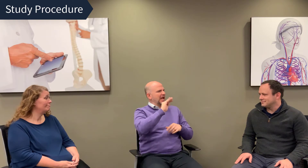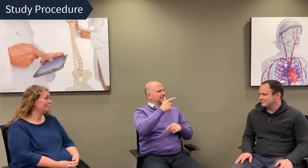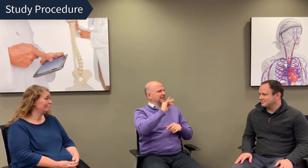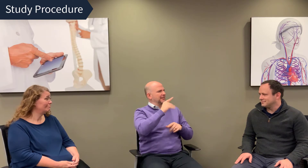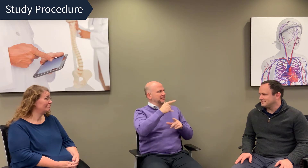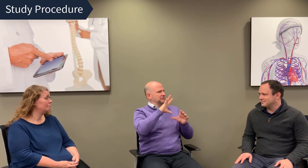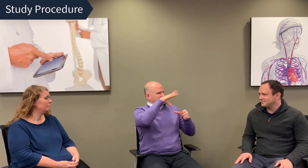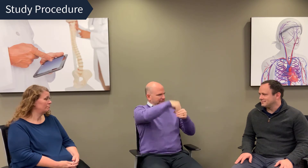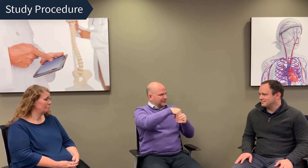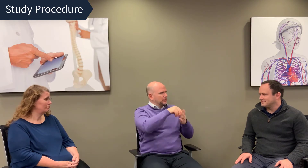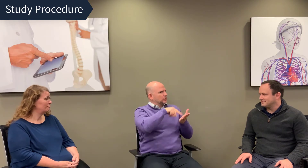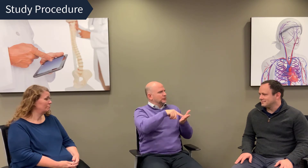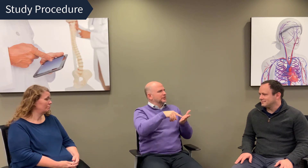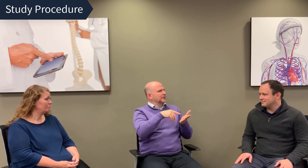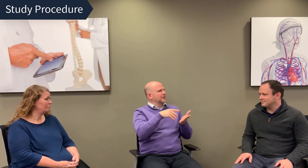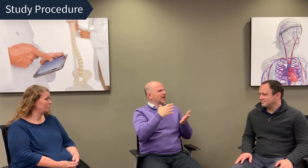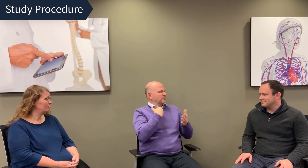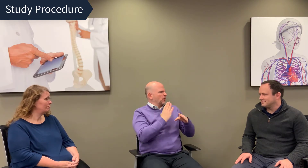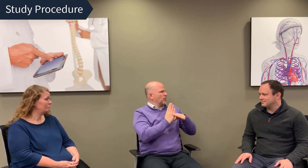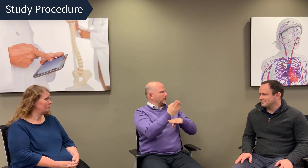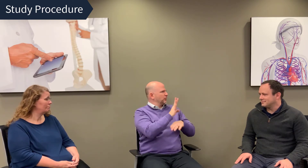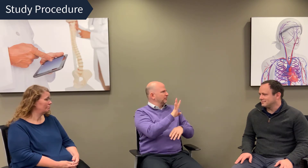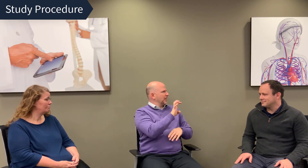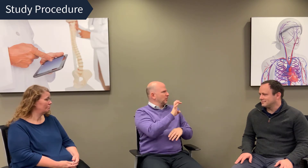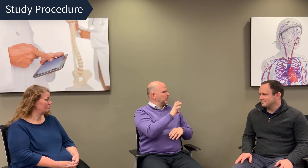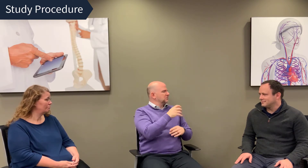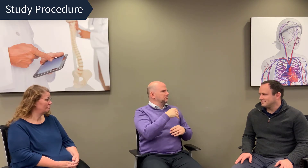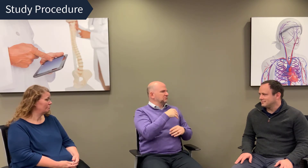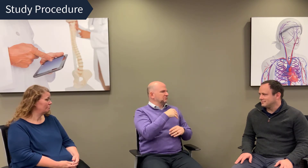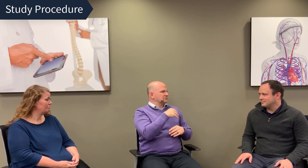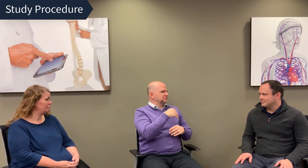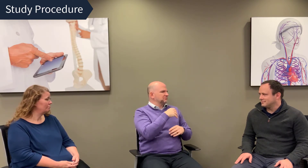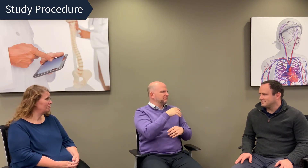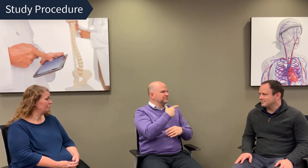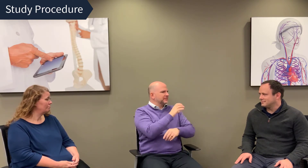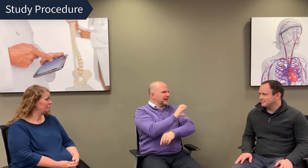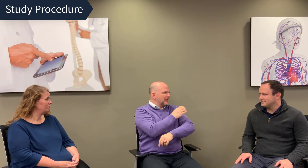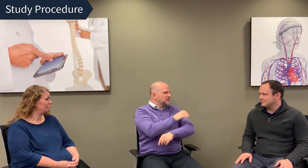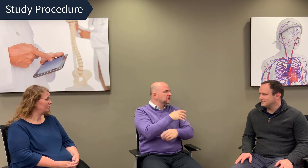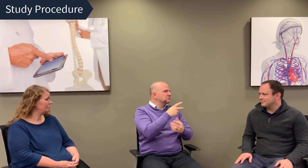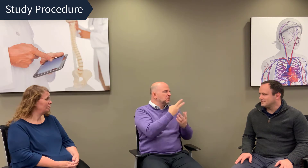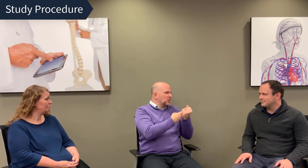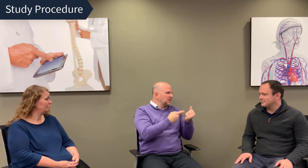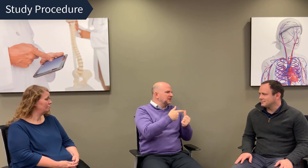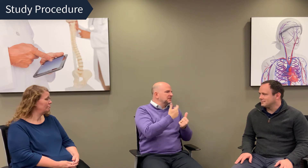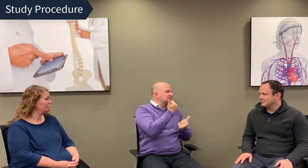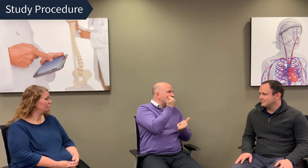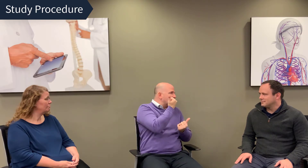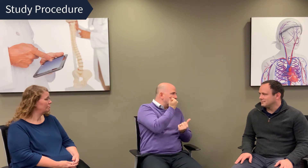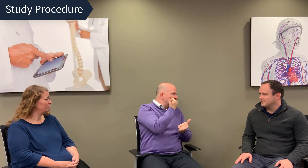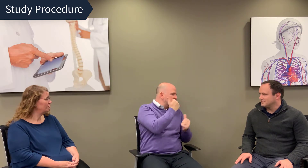to this specific project in the sampling frame, there were over 400 clinics, both